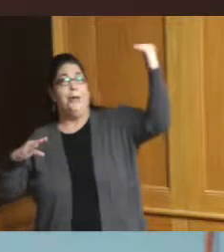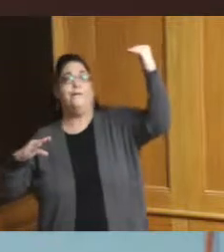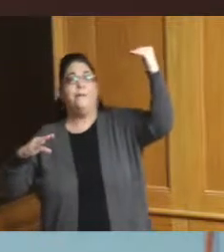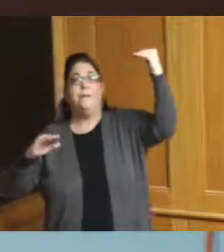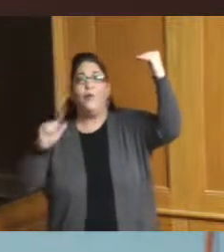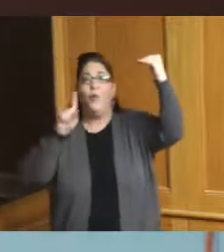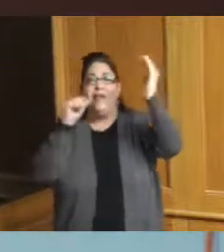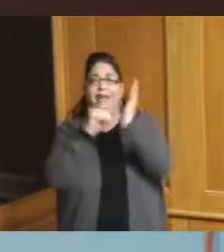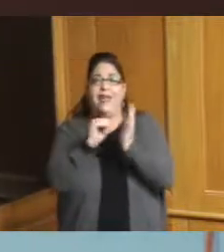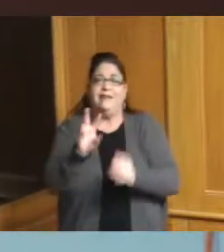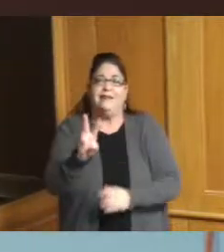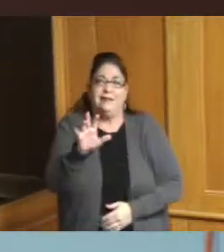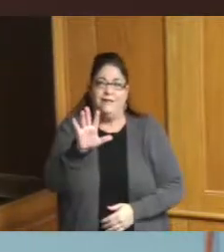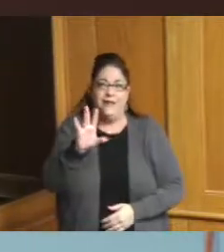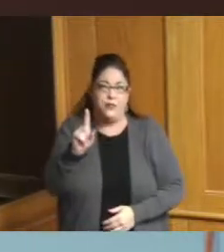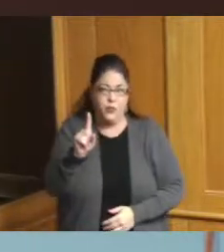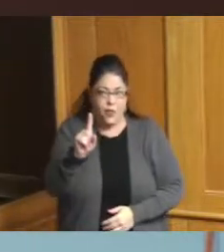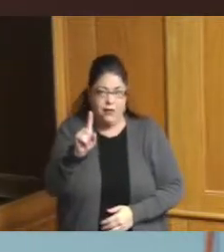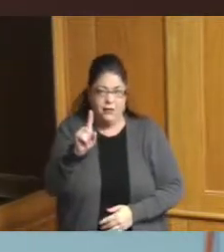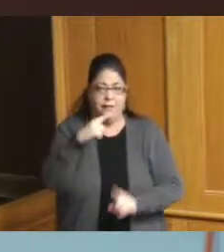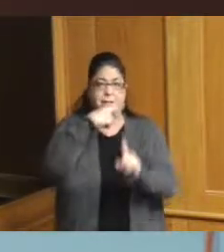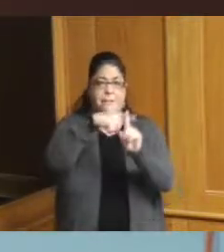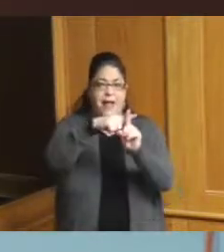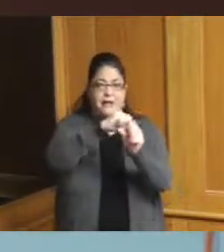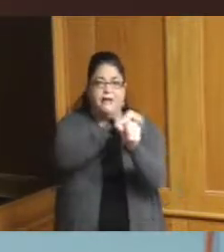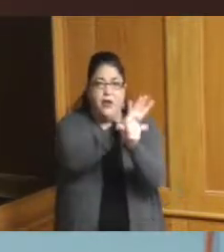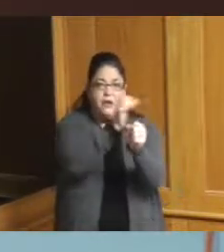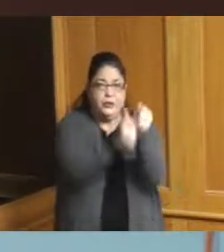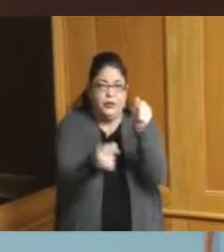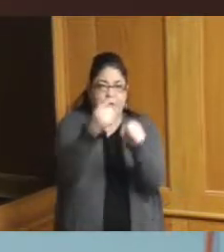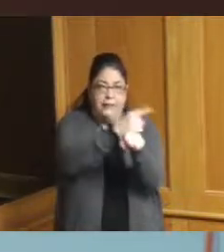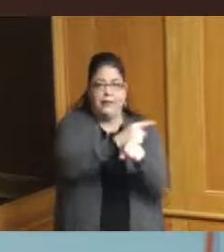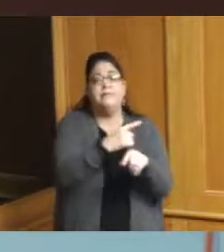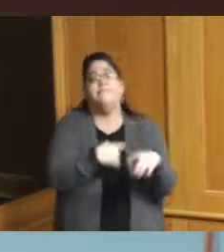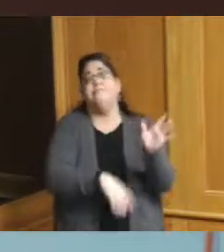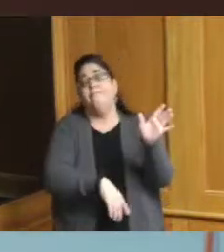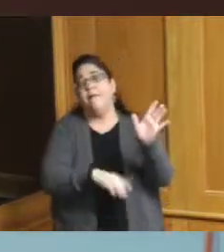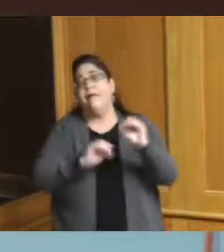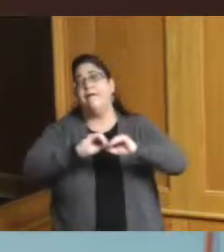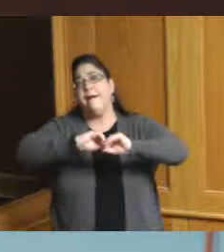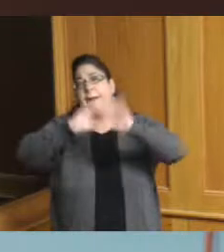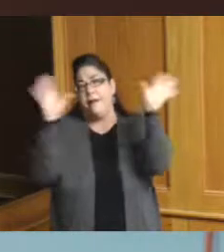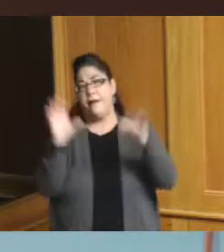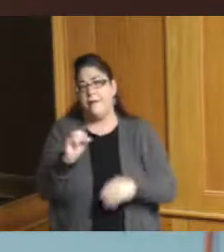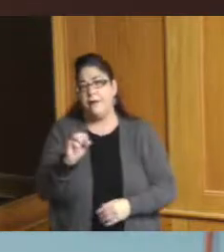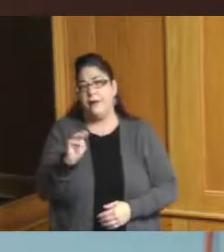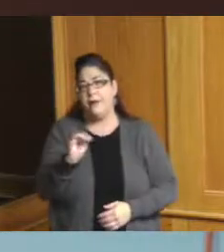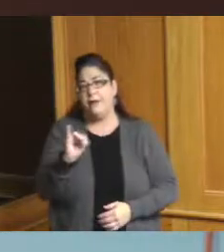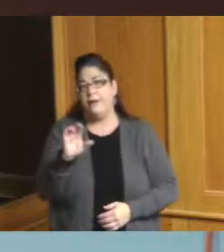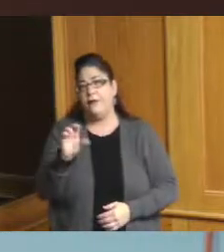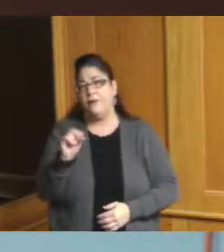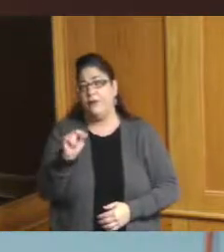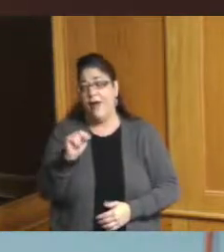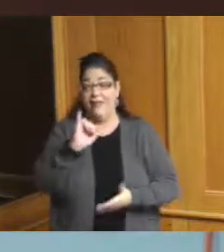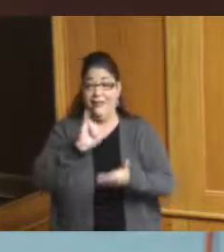for our cases here in Hamilton County clearly the omicron variant that we talked about in the end of